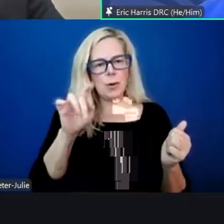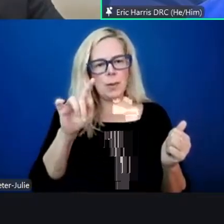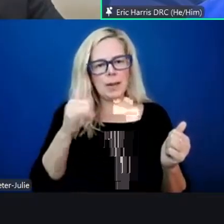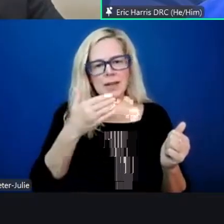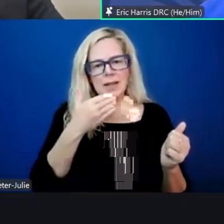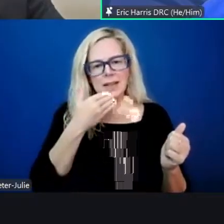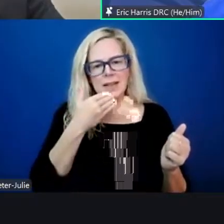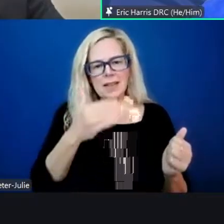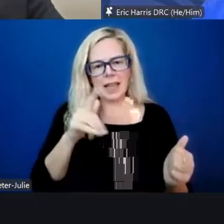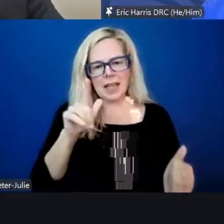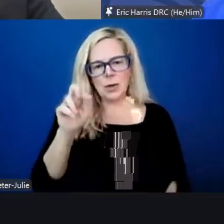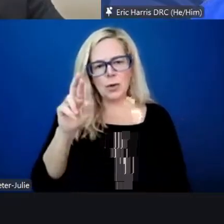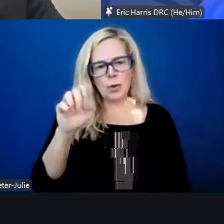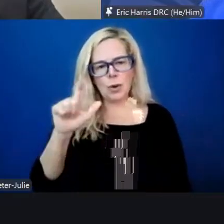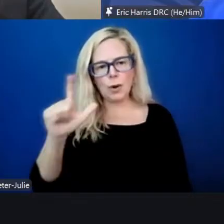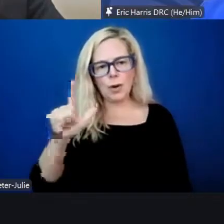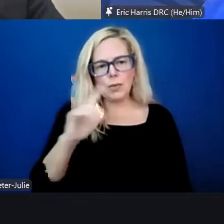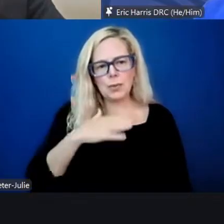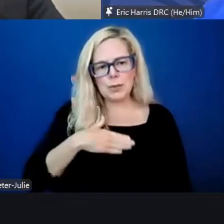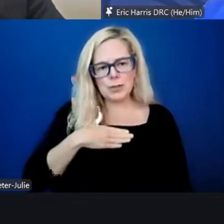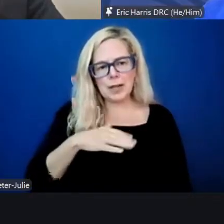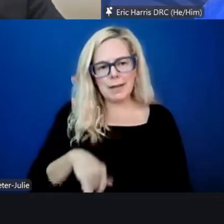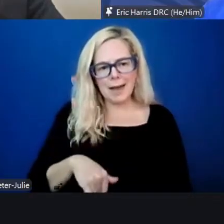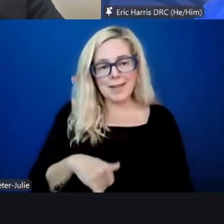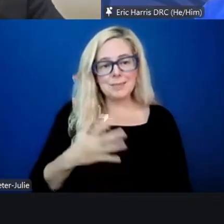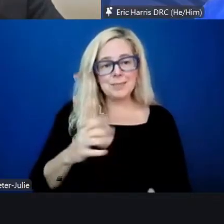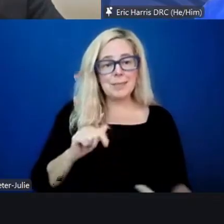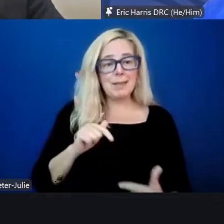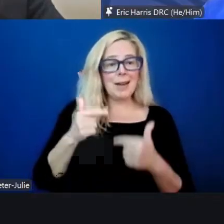uh to Ken. Great. Thank you so much. Thank you for that outstanding session.